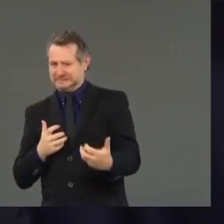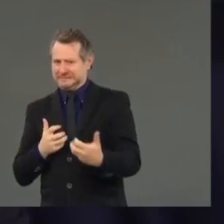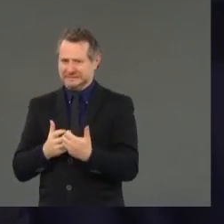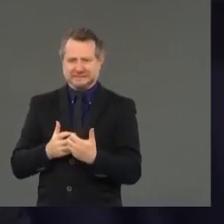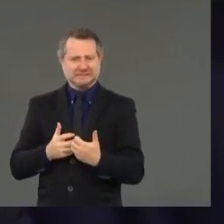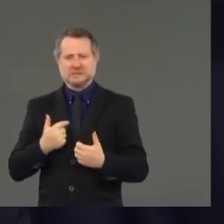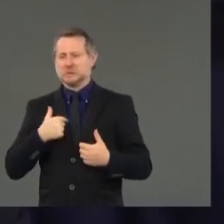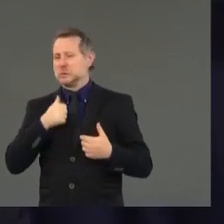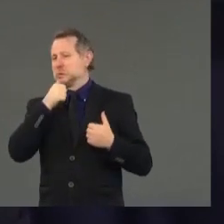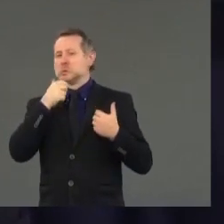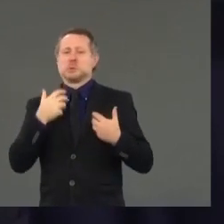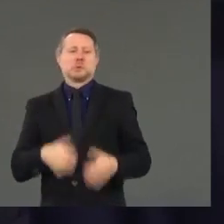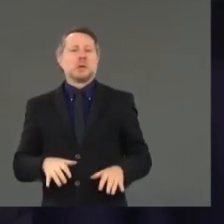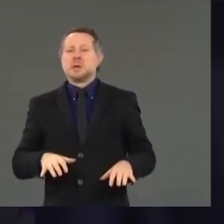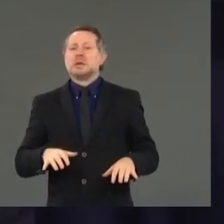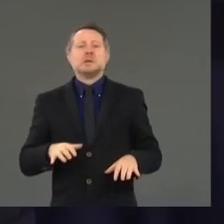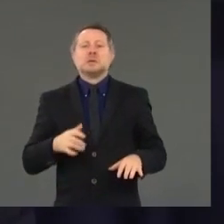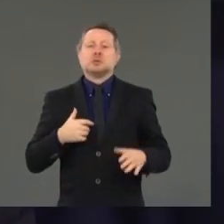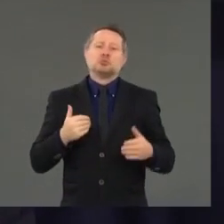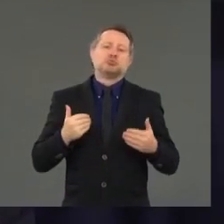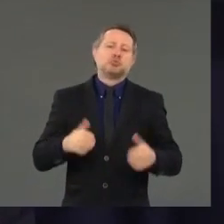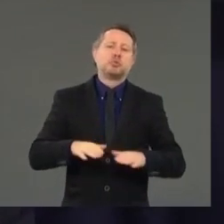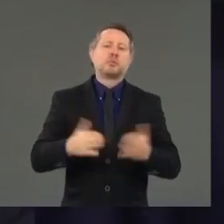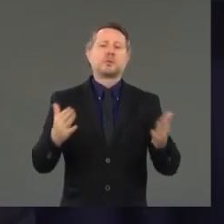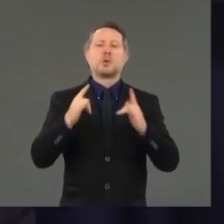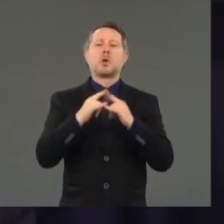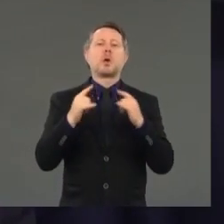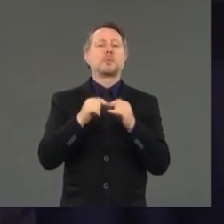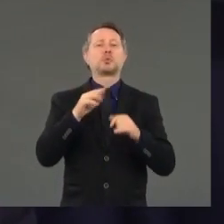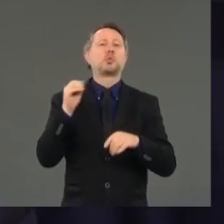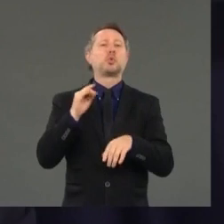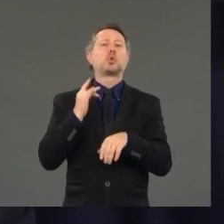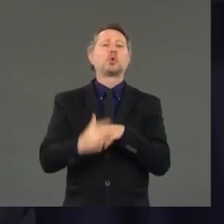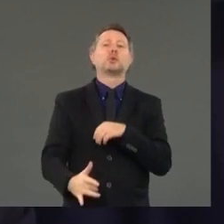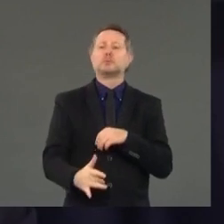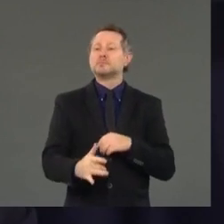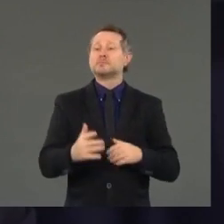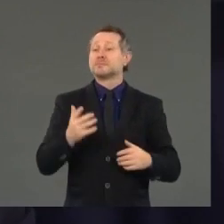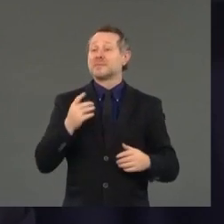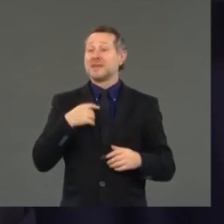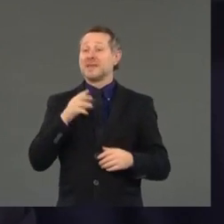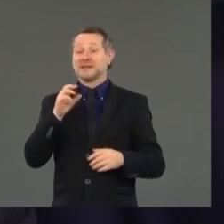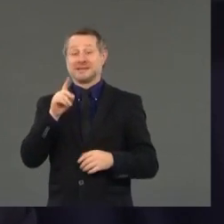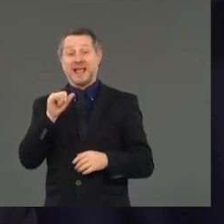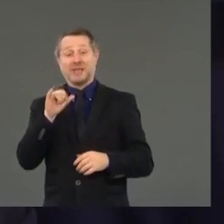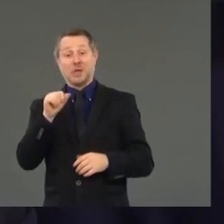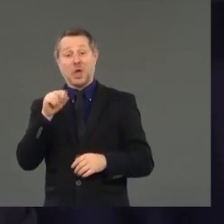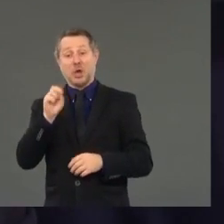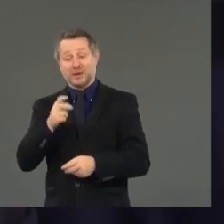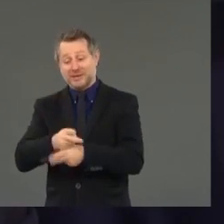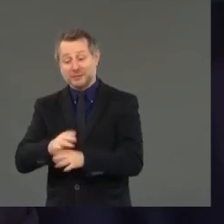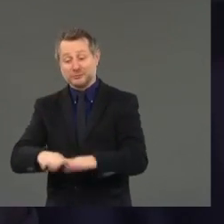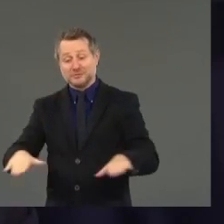CHILDREN WE ARE RELOOKING AT THOSE GUIDELINES TO MAKE SURE THAT WE ARE NOT DOING THIS TOO EARLY.